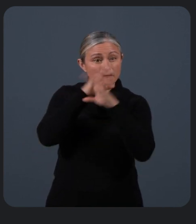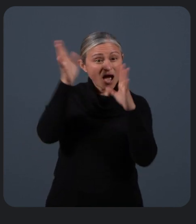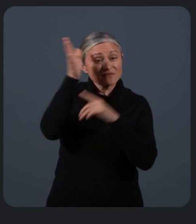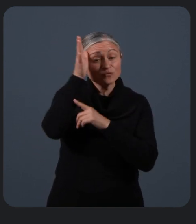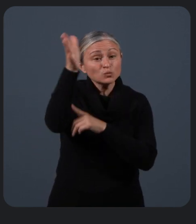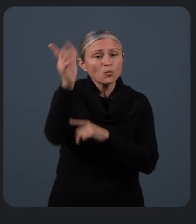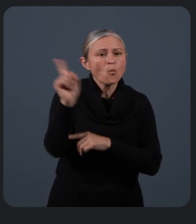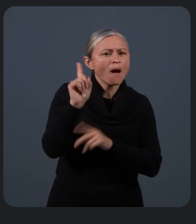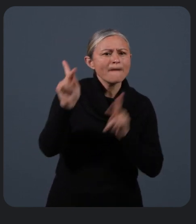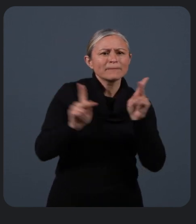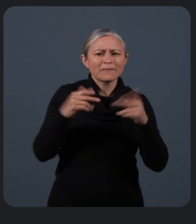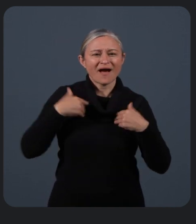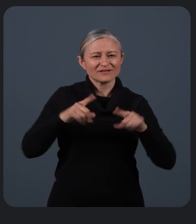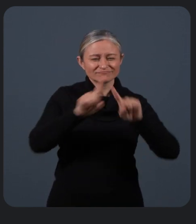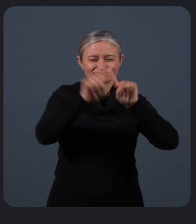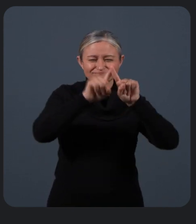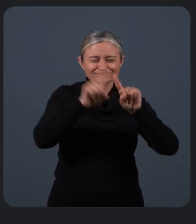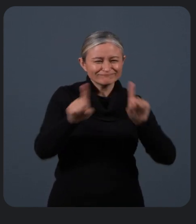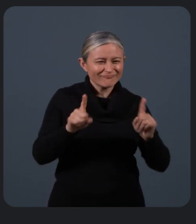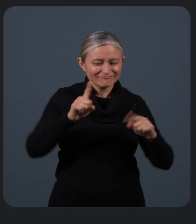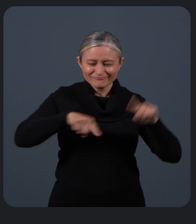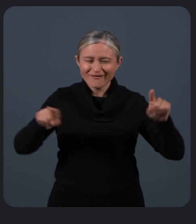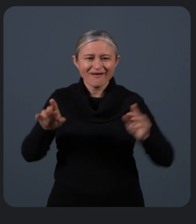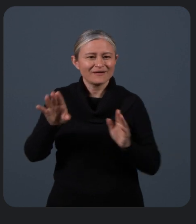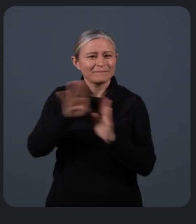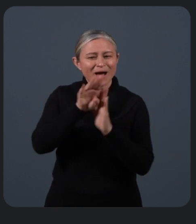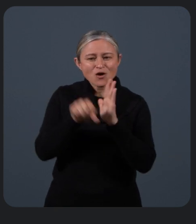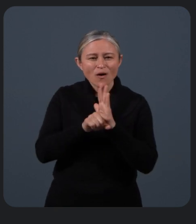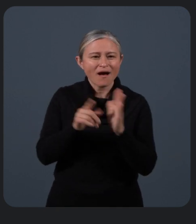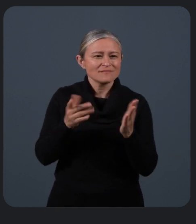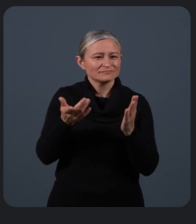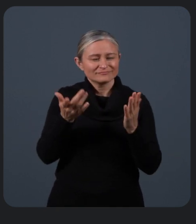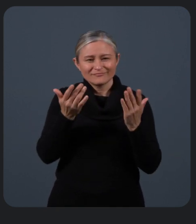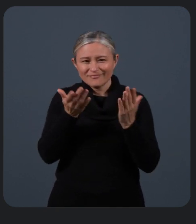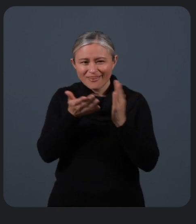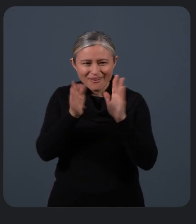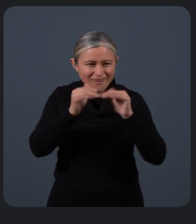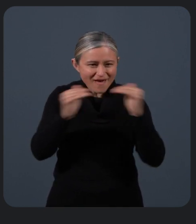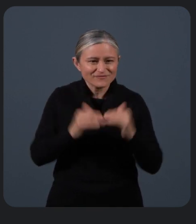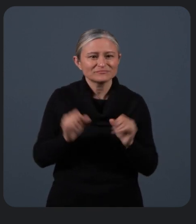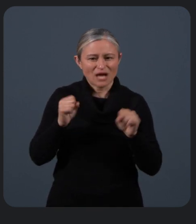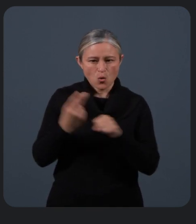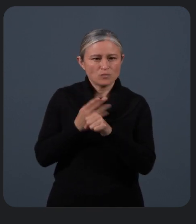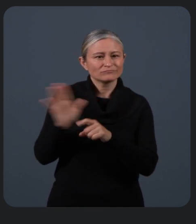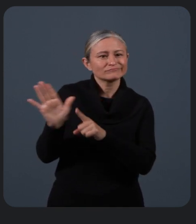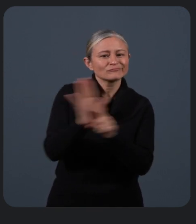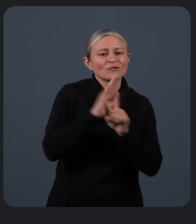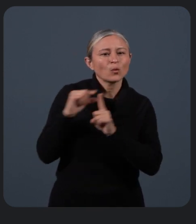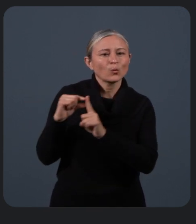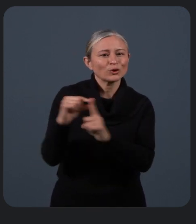from all backgrounds, all skill sets will be able to use their words to build experiences